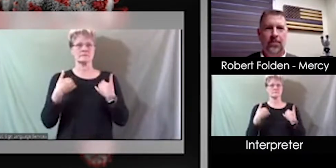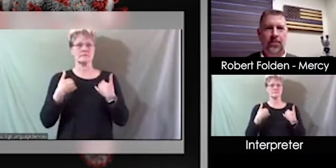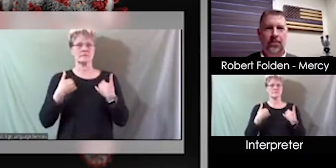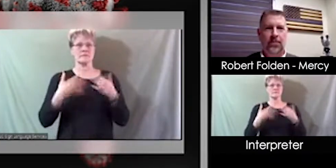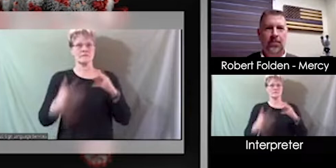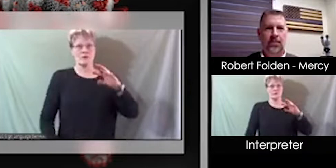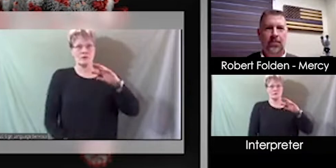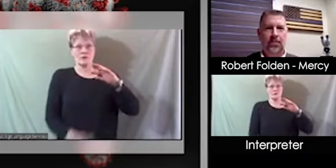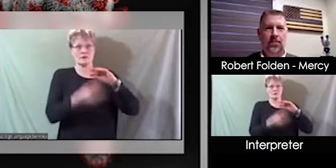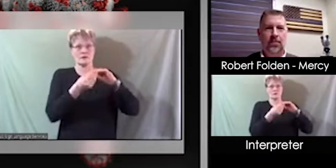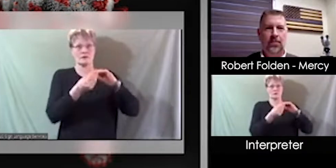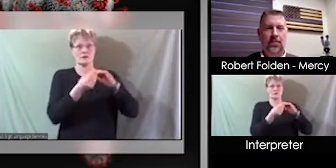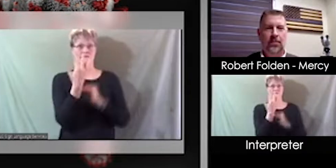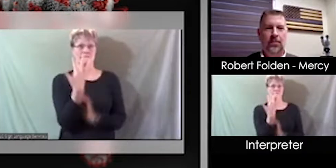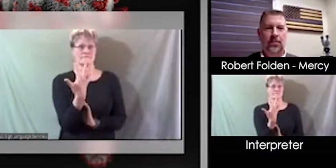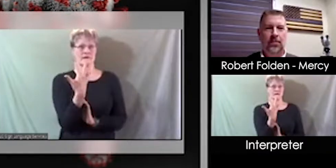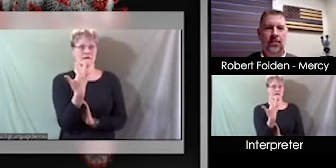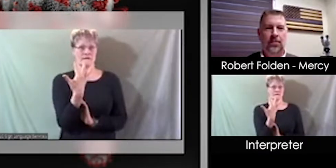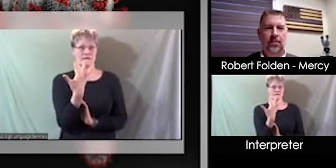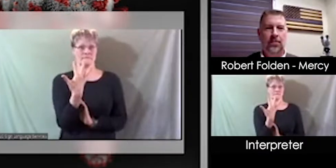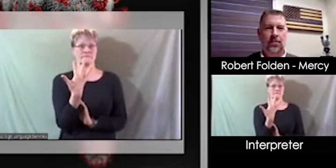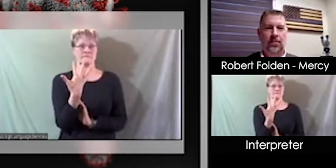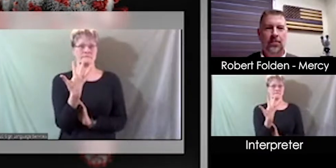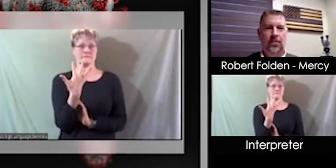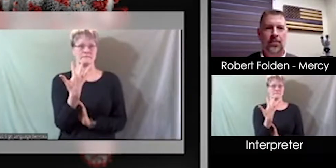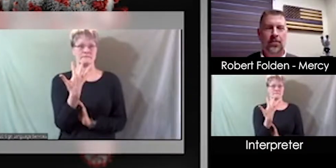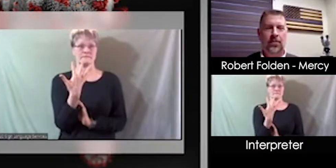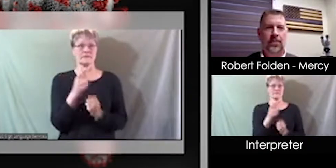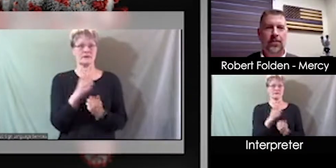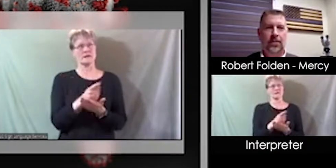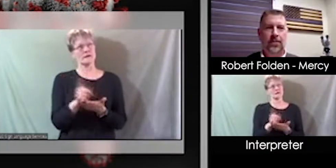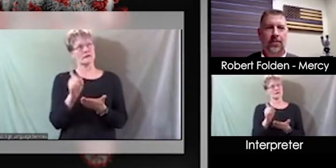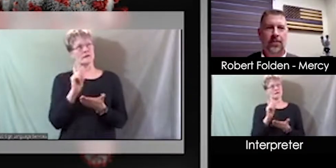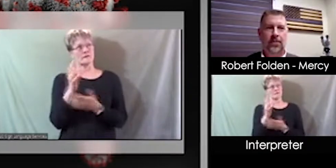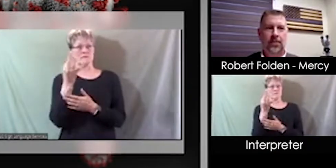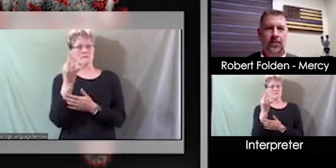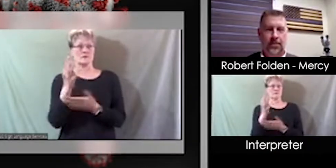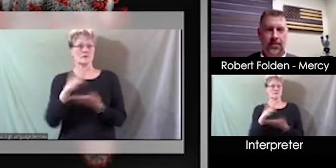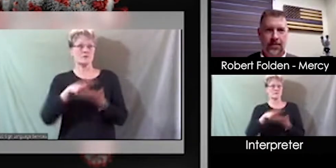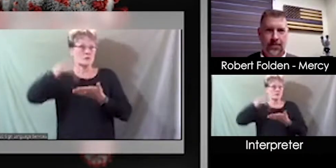The first was late in the day on Friday. We heard of a patient who's been